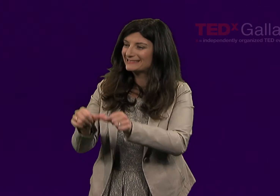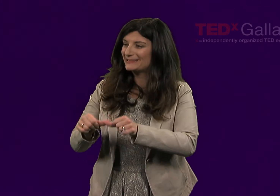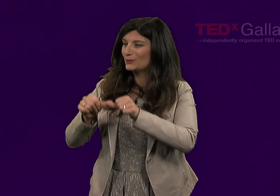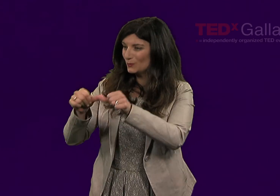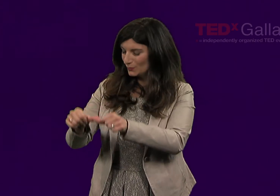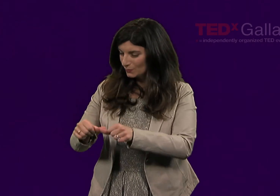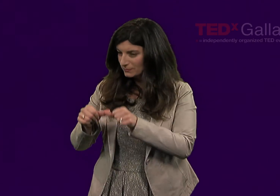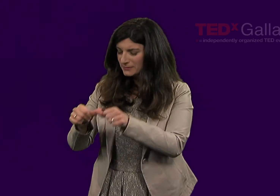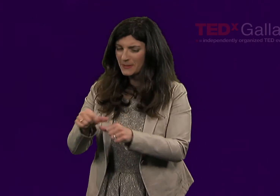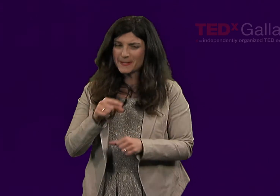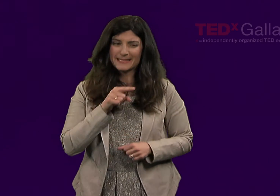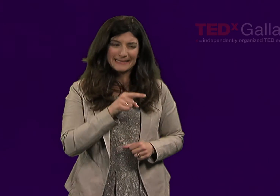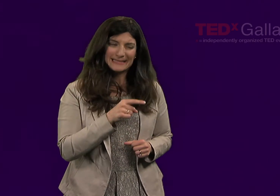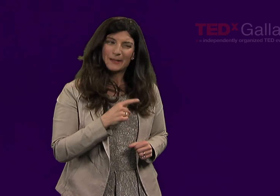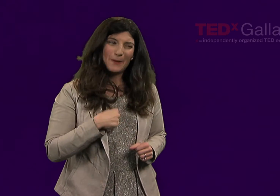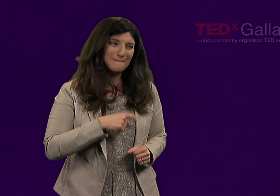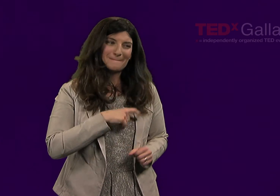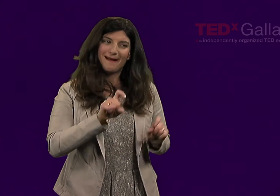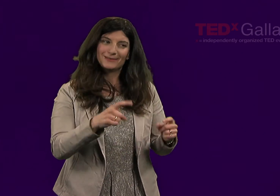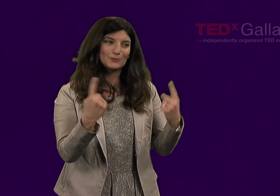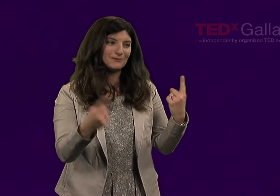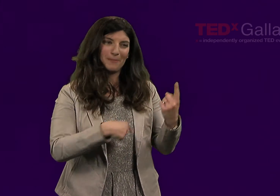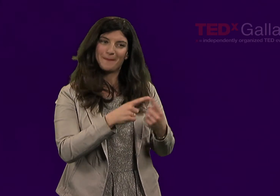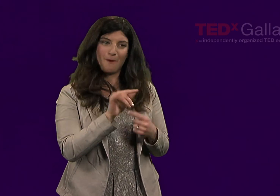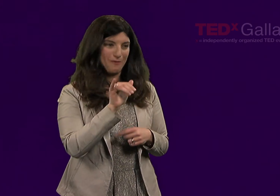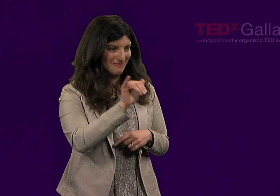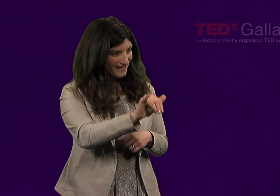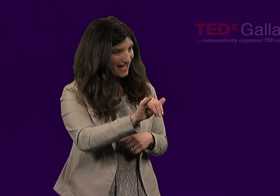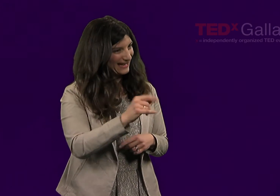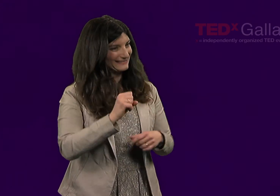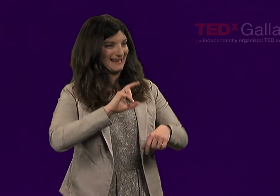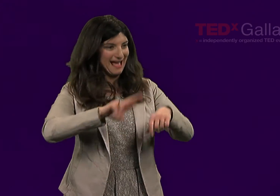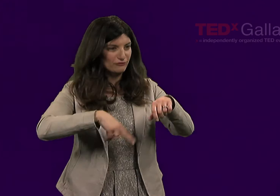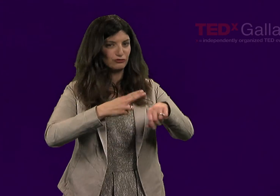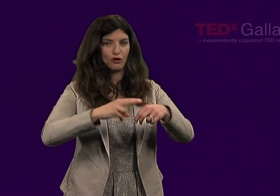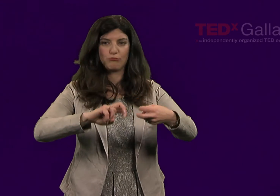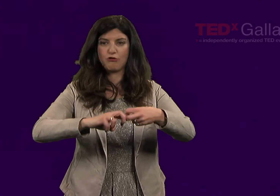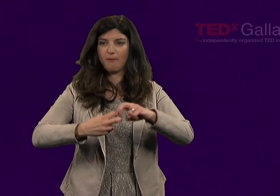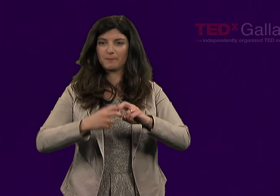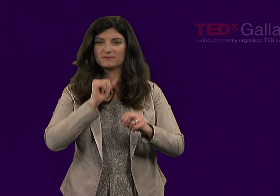and thus continuing that abusive cycle. The executive director decided something had to be done about that,